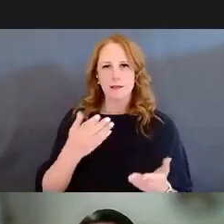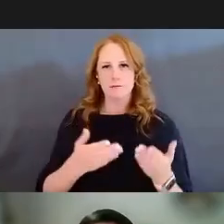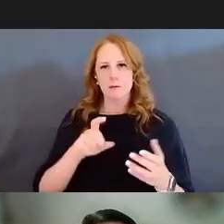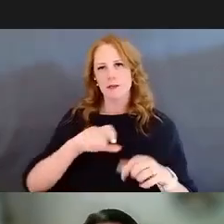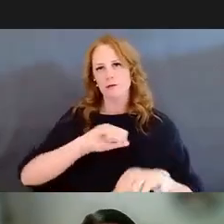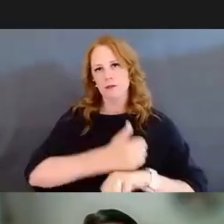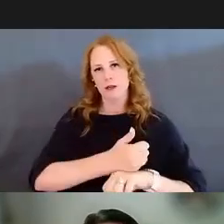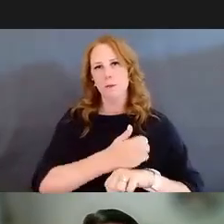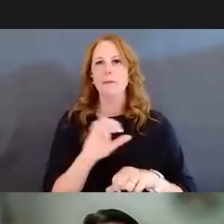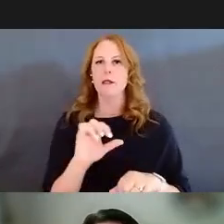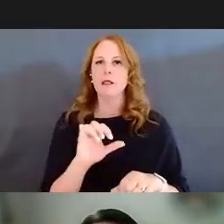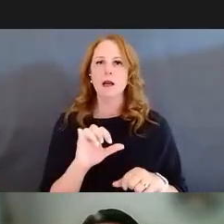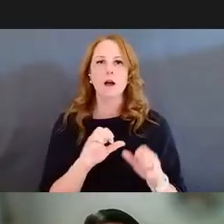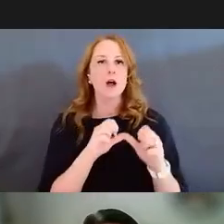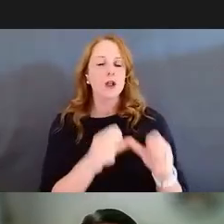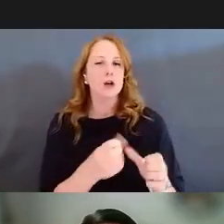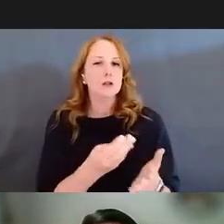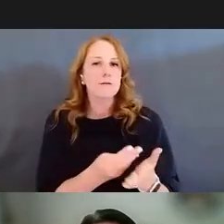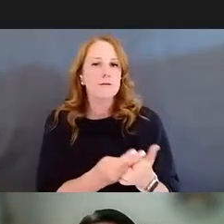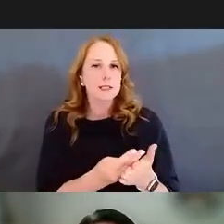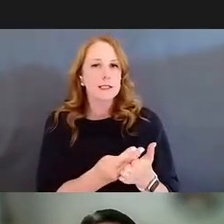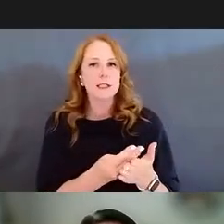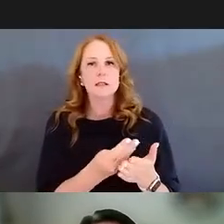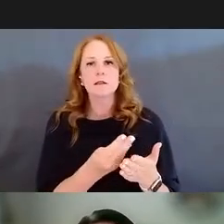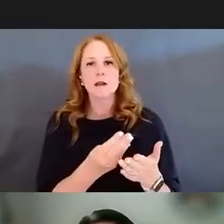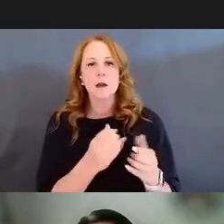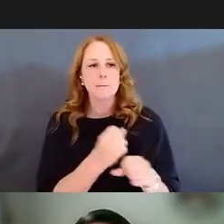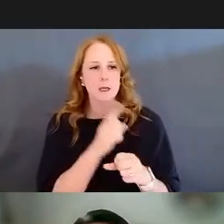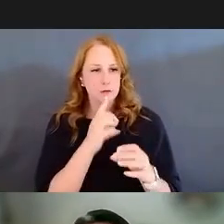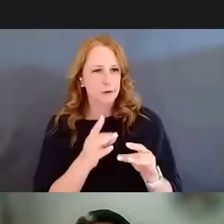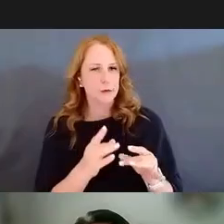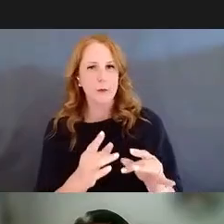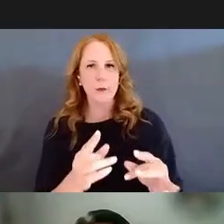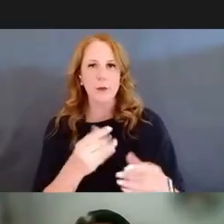um like long-term funding, making sure that was smooth, making sure that the benefits planning